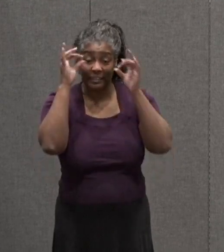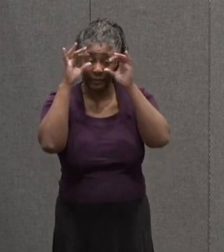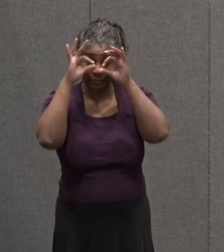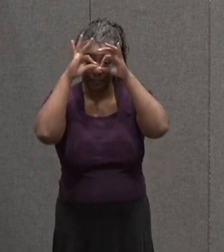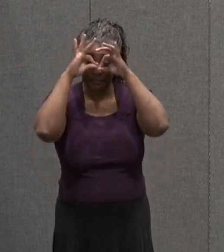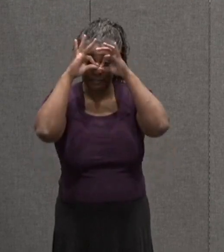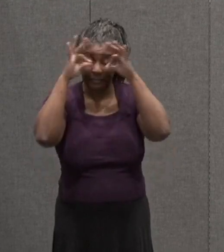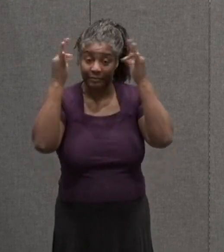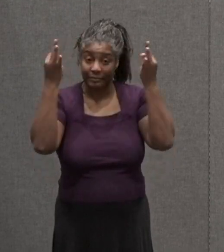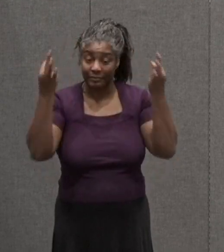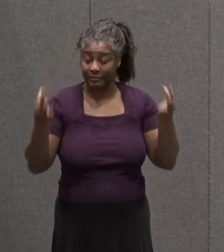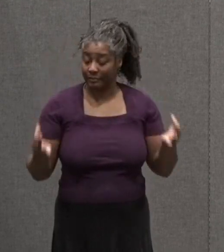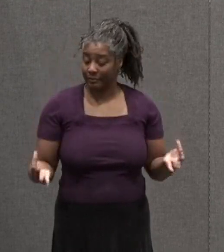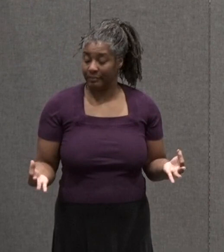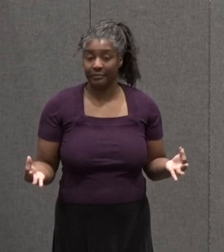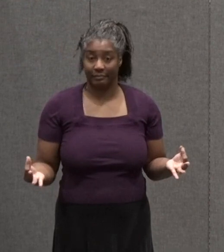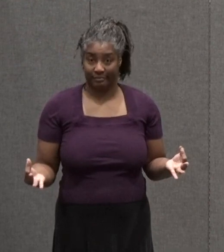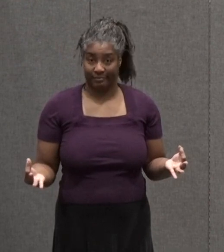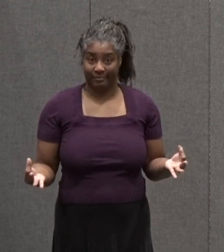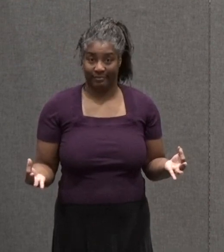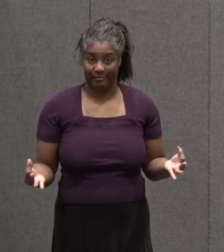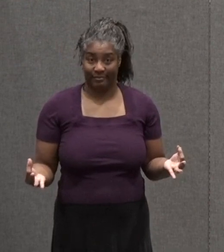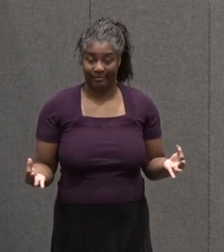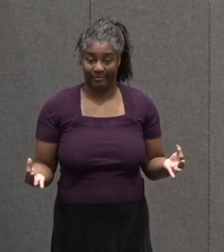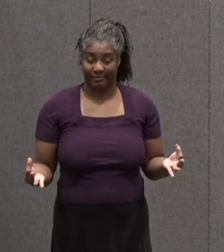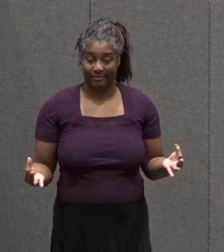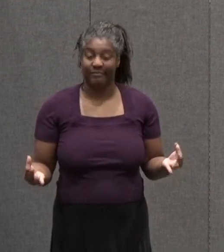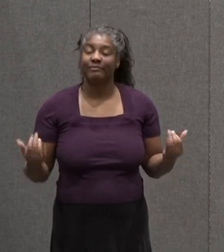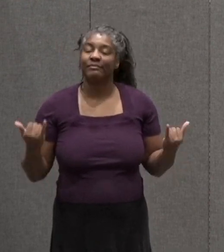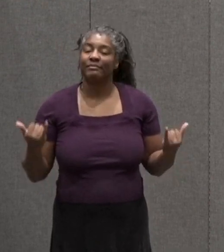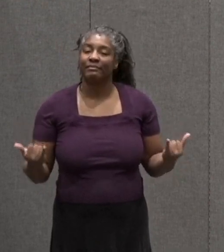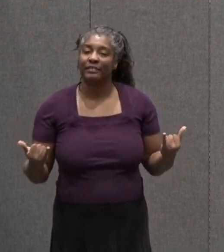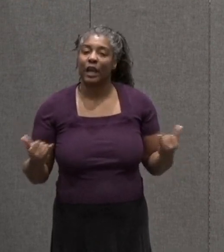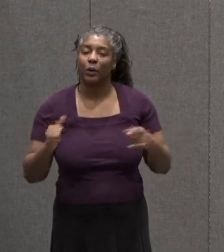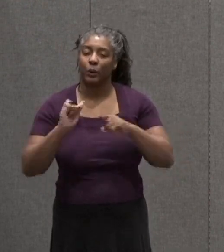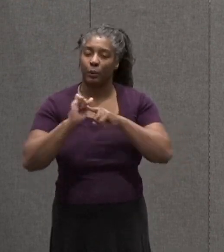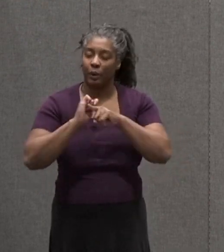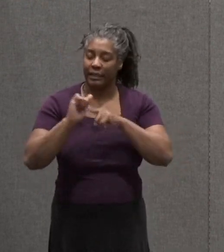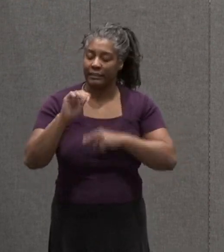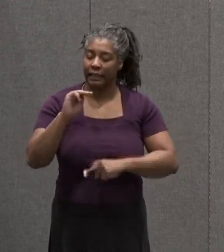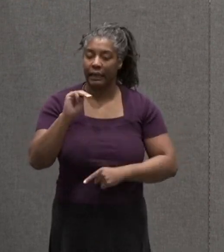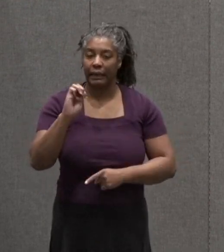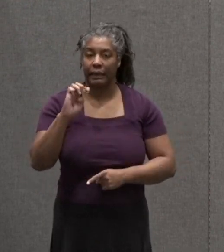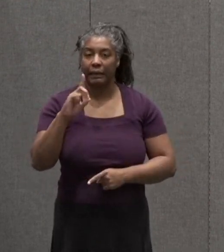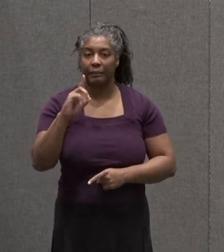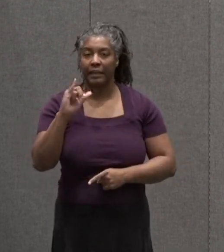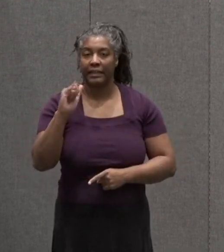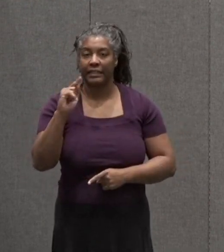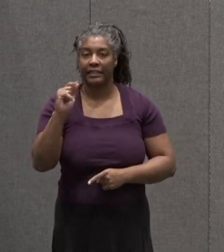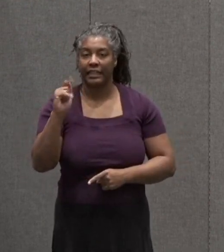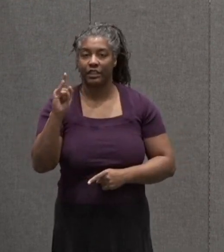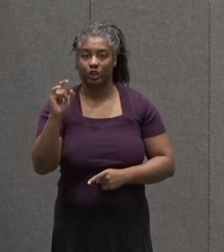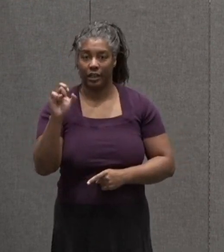We're gonna practice a meditation exercise called peace begins with me.